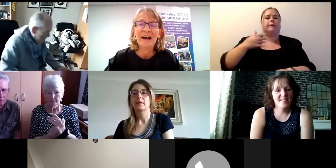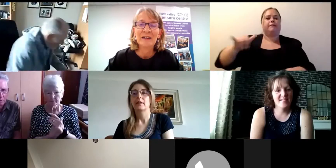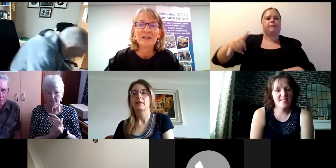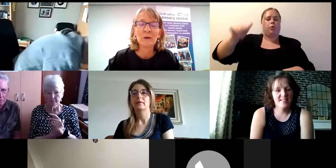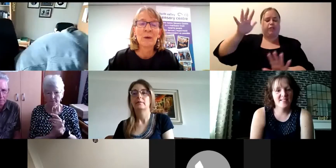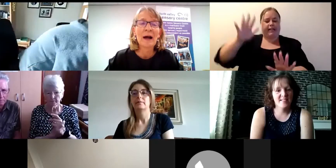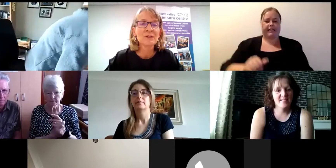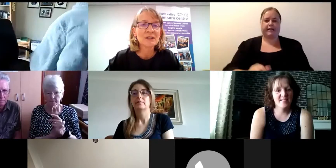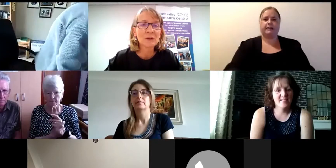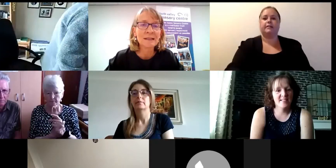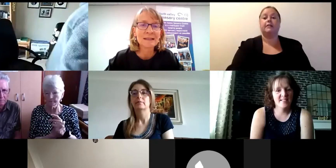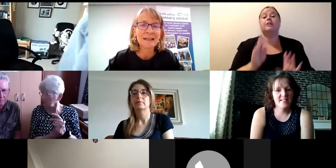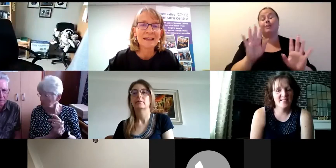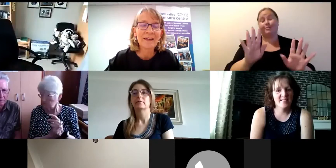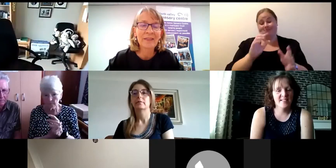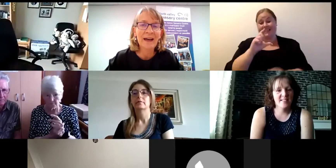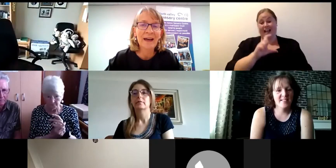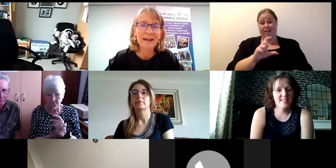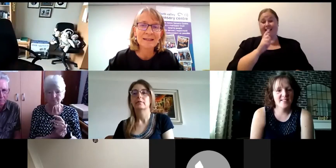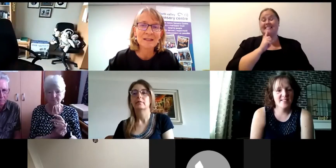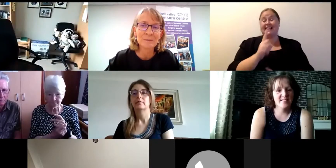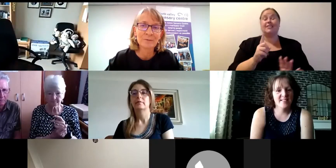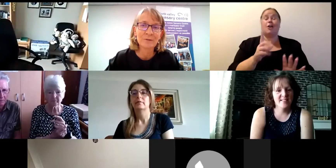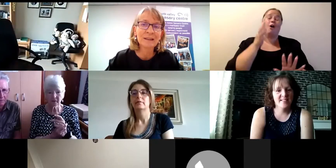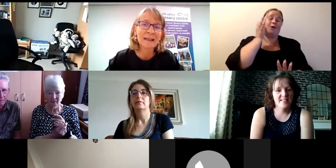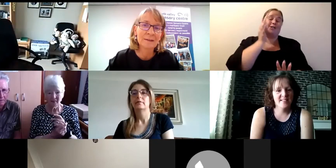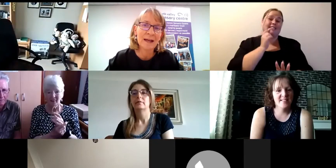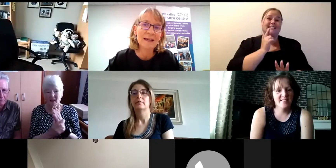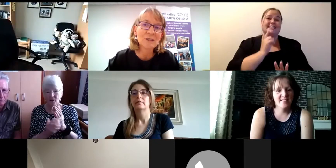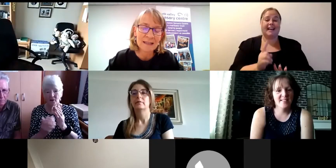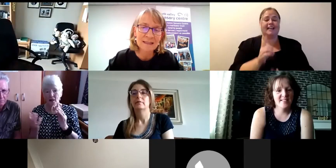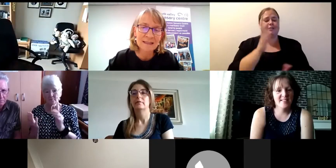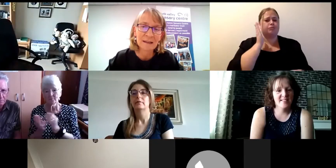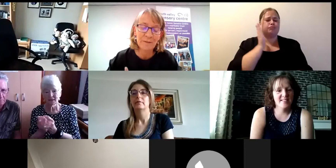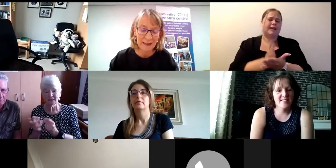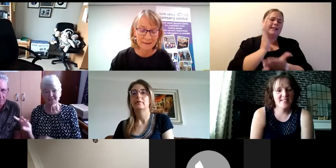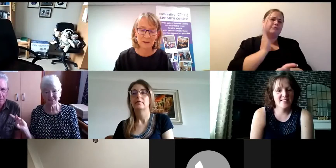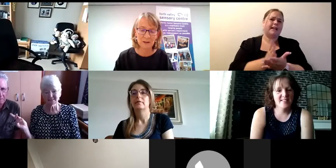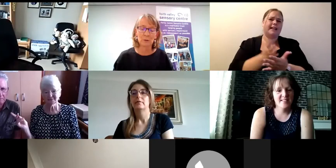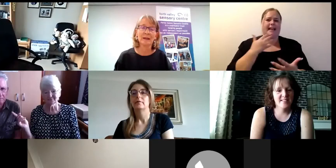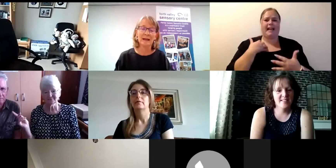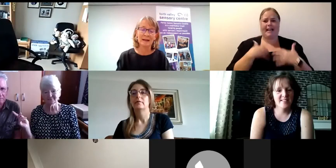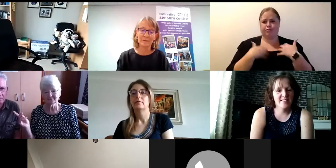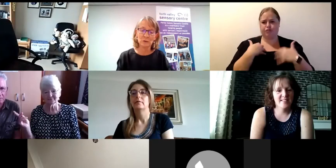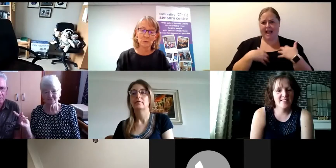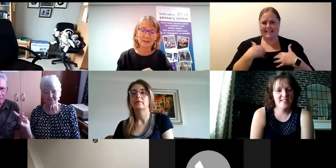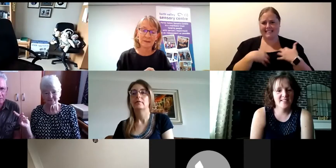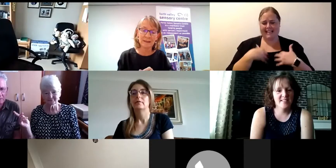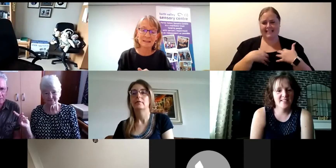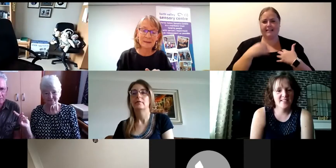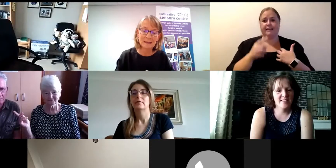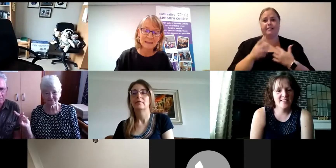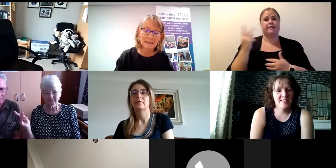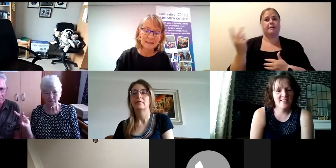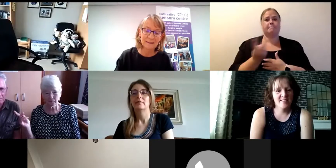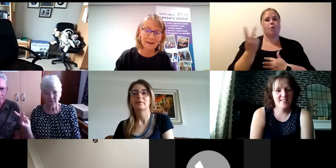So I was just going to say that really interesting, the fact that you both had such different experiences